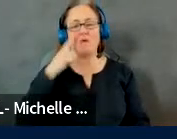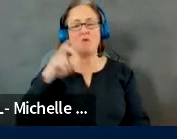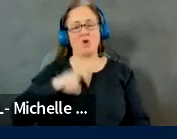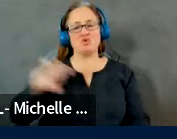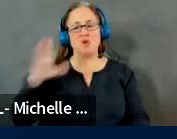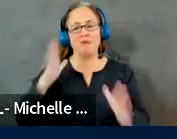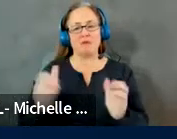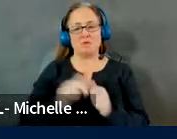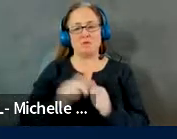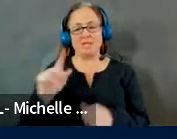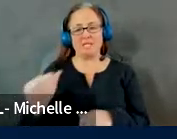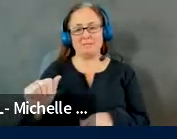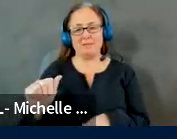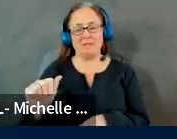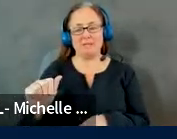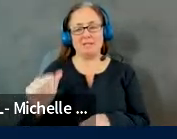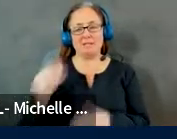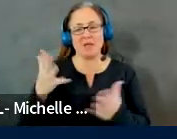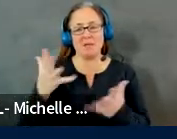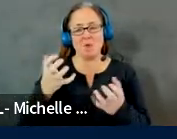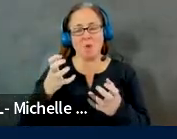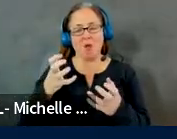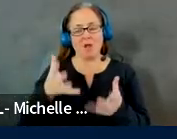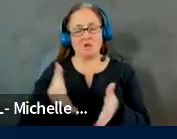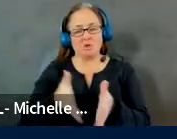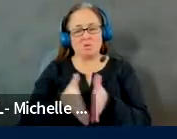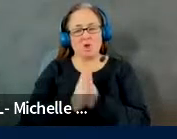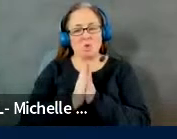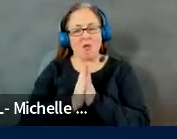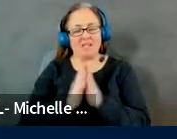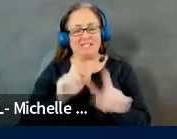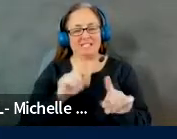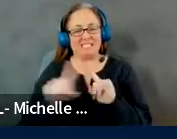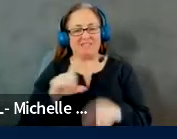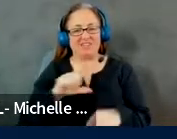that you may want to consider requesting alternative security screening measures.